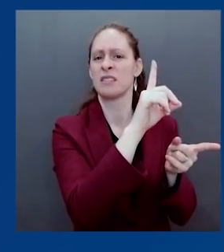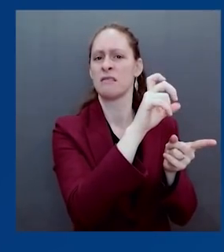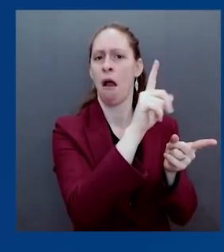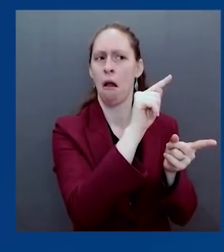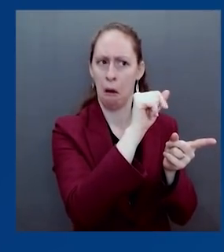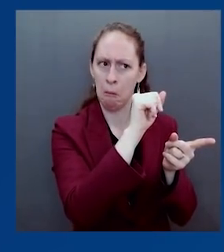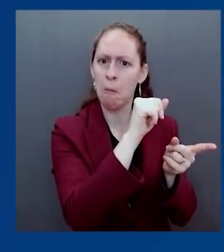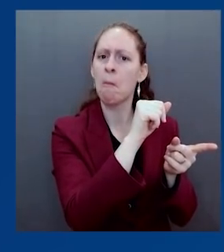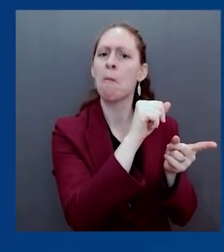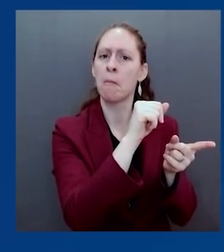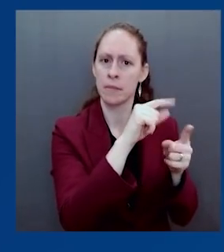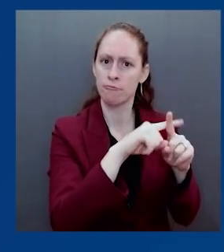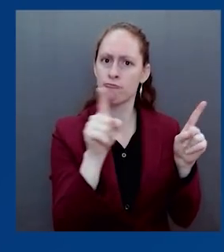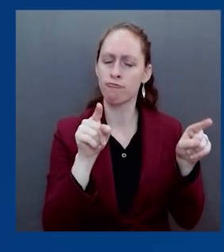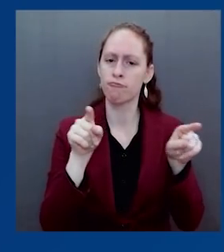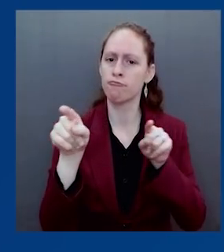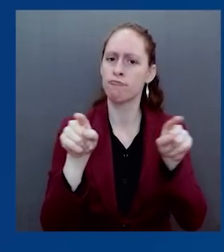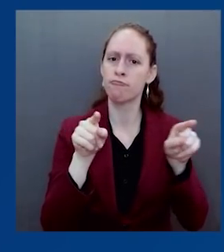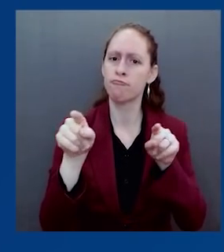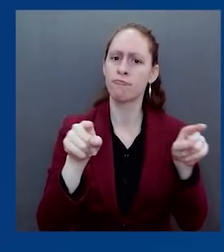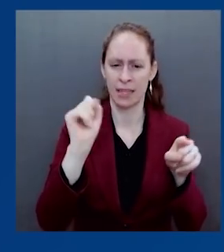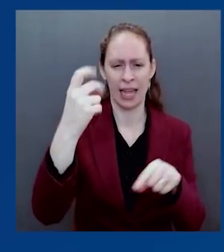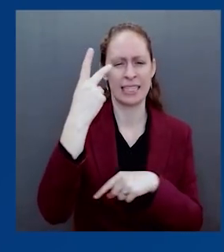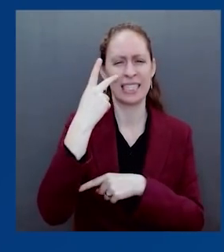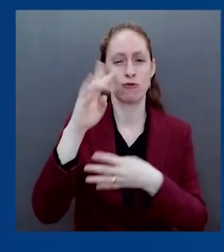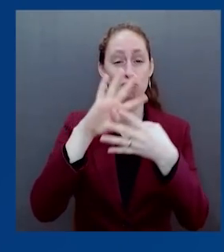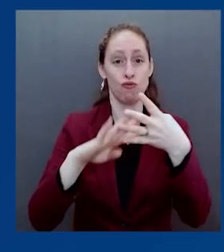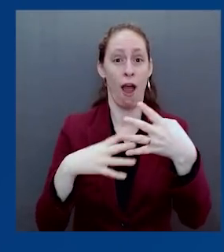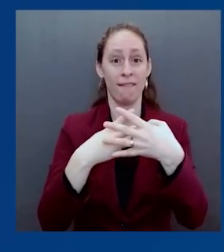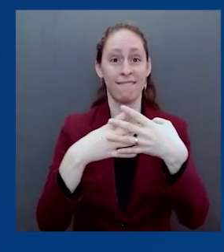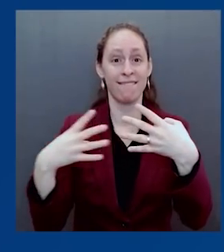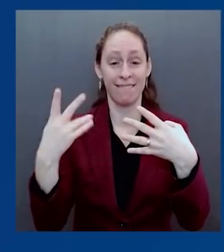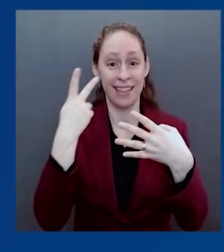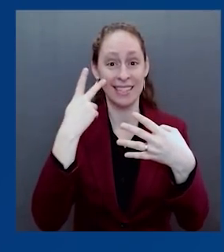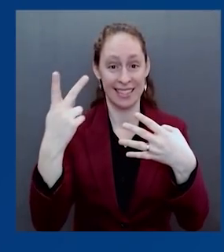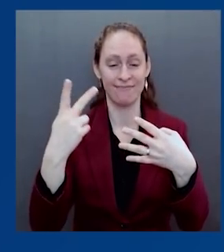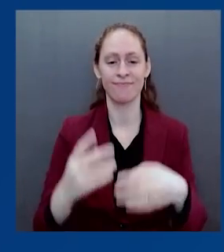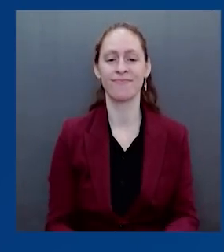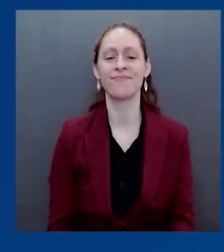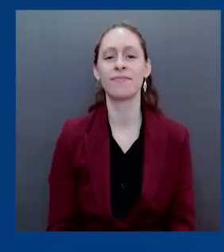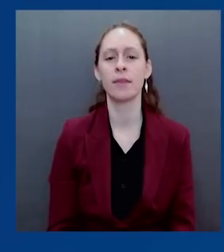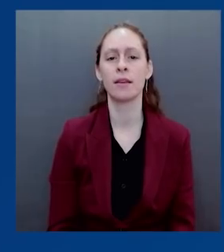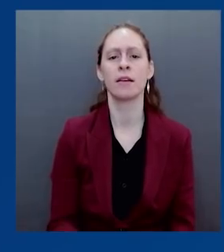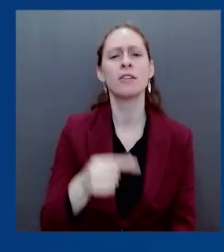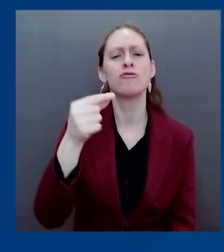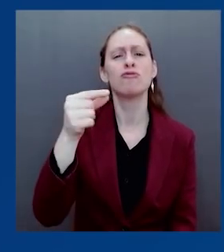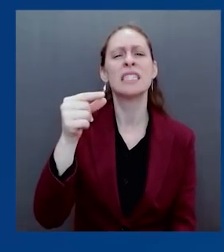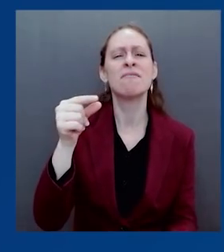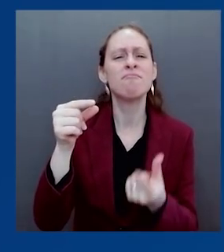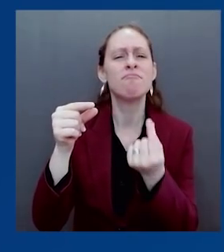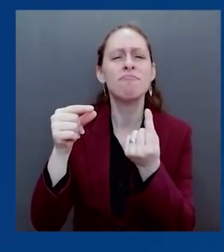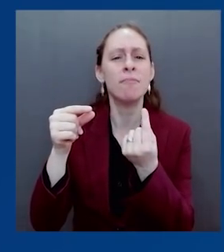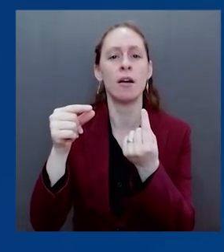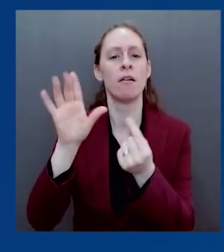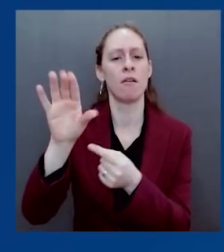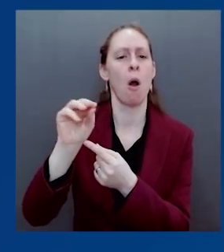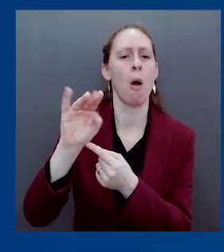On these graphs, green represents infections with the Omicron variant, and purple represents infections with the Delta variant.